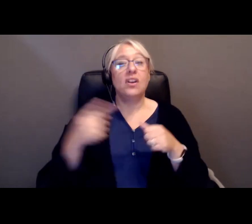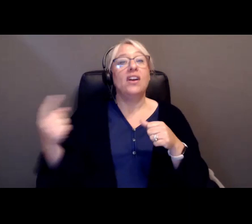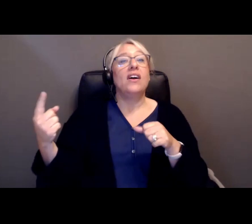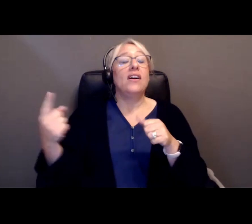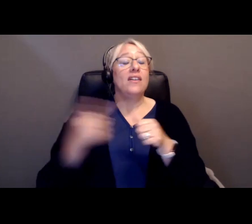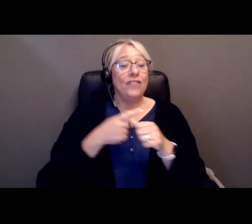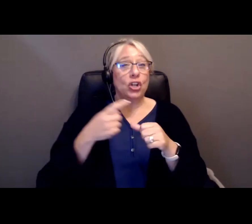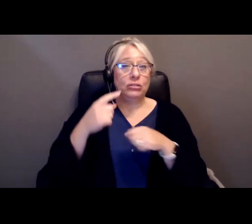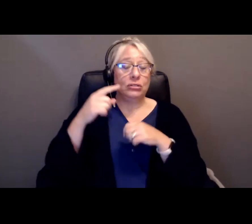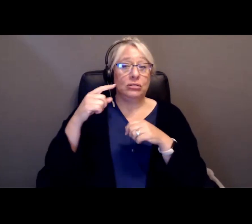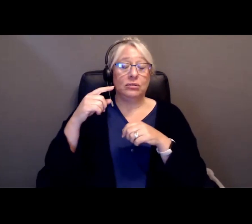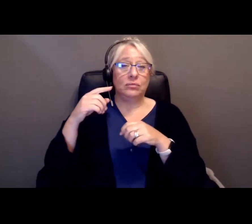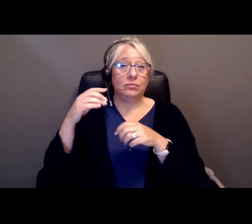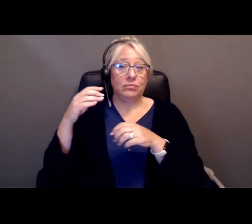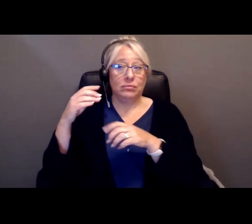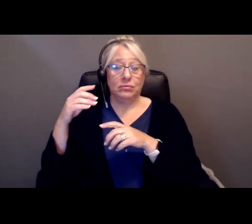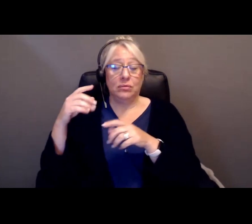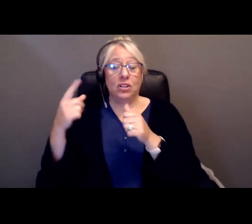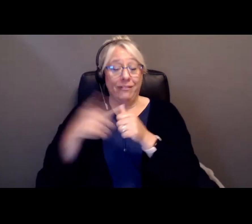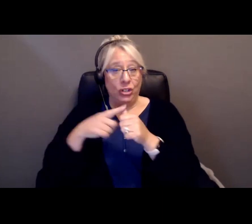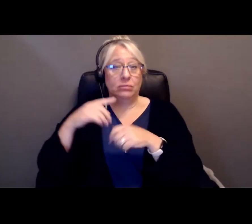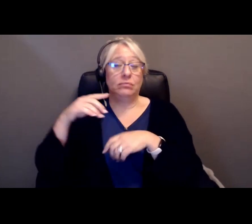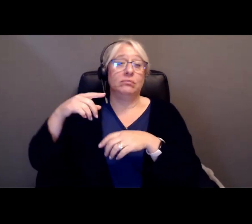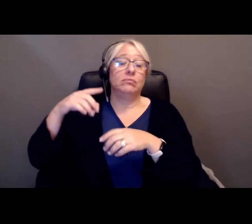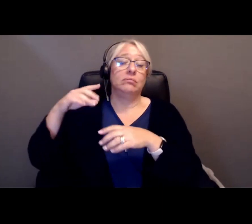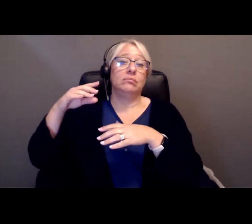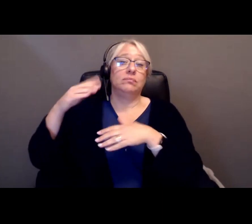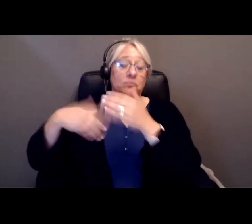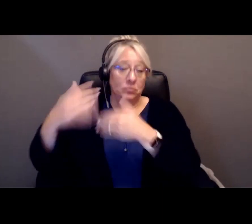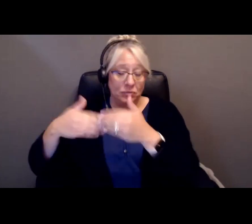the second. And then since then, the Empowerment Council has been involved in conducting